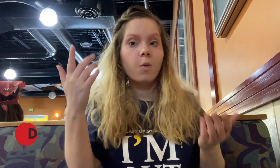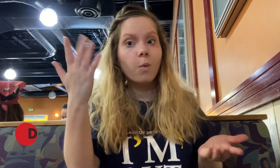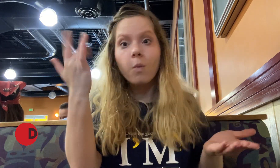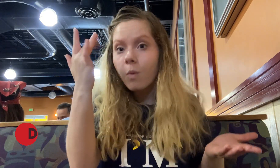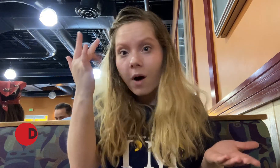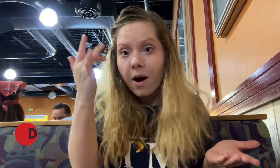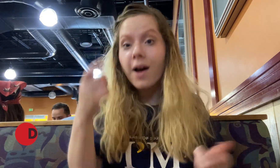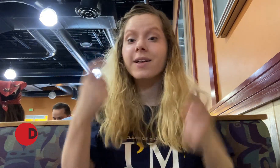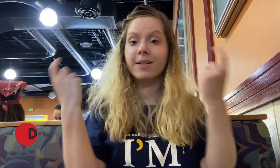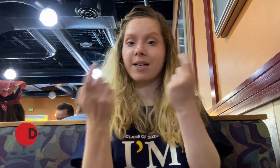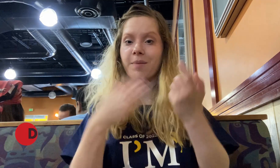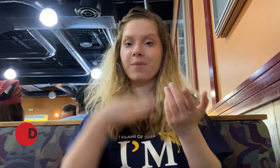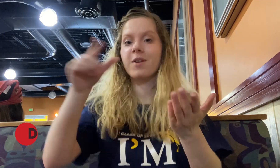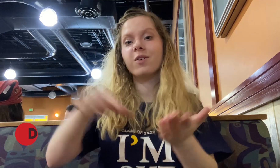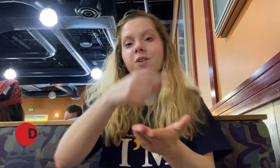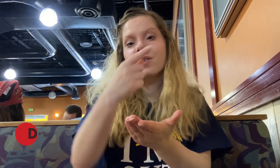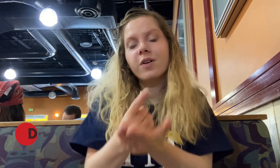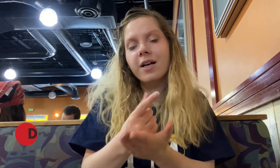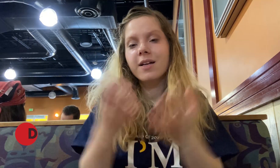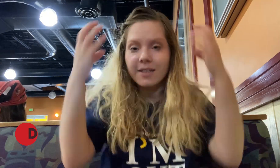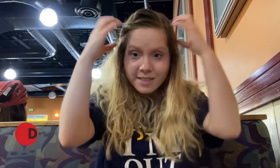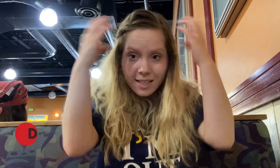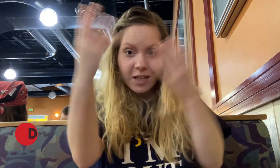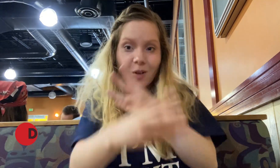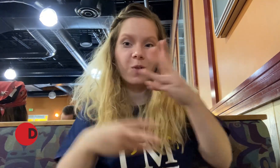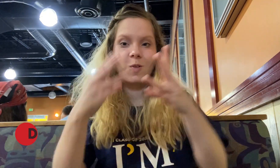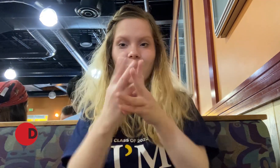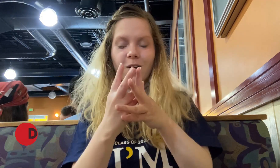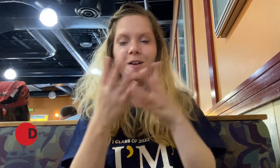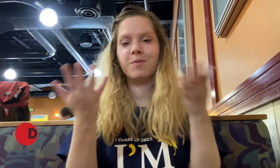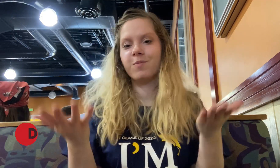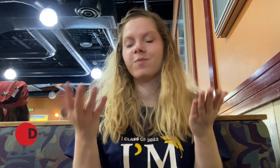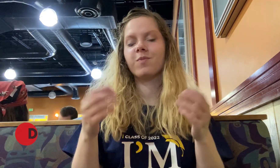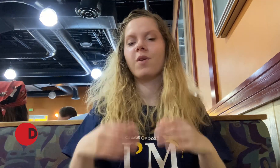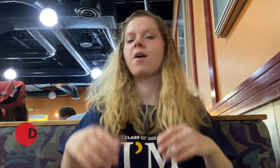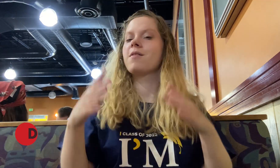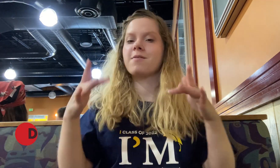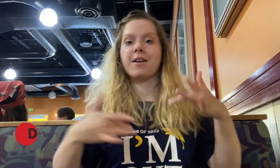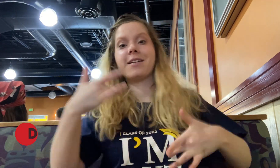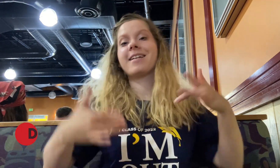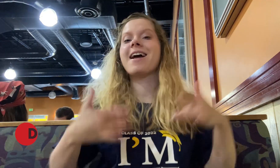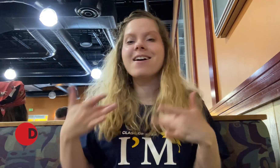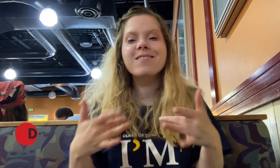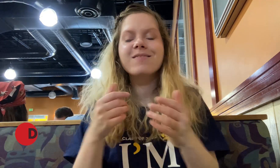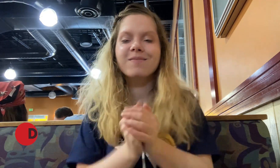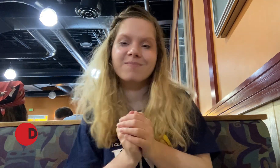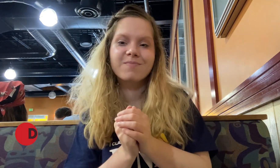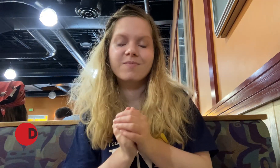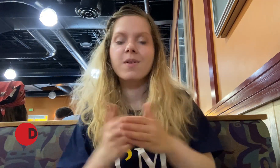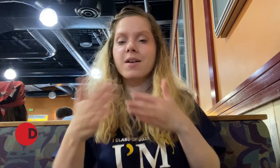Why? To celebrate my graduation at Disney World. I'm excited about this.